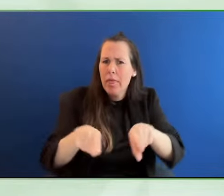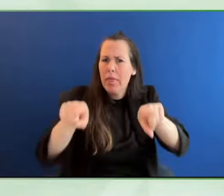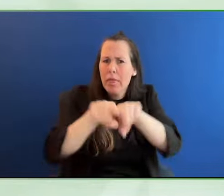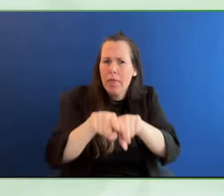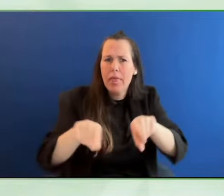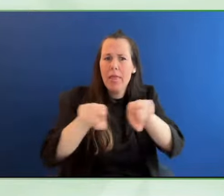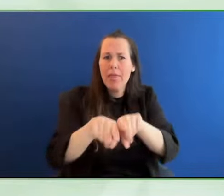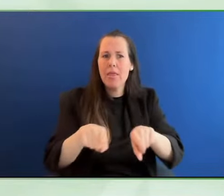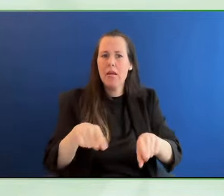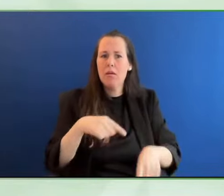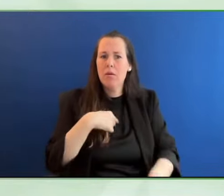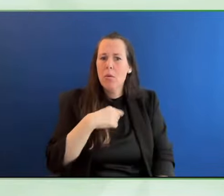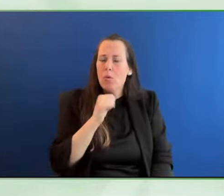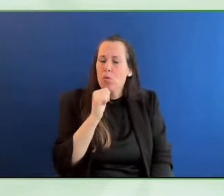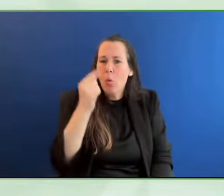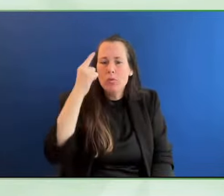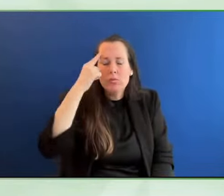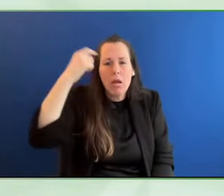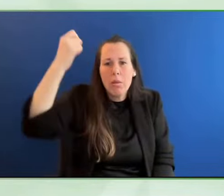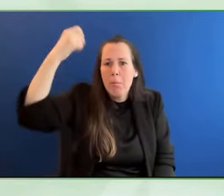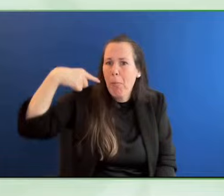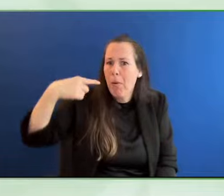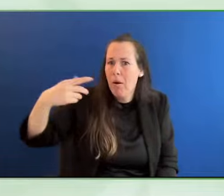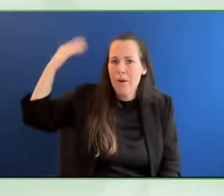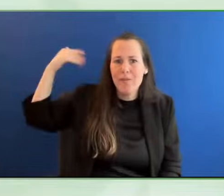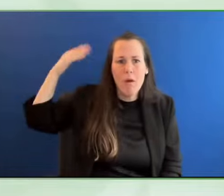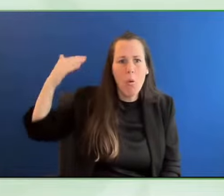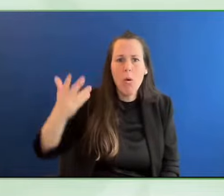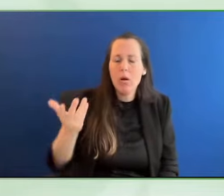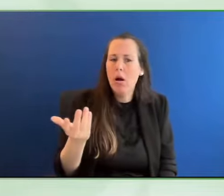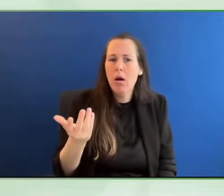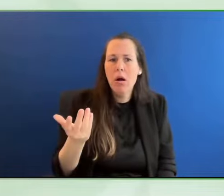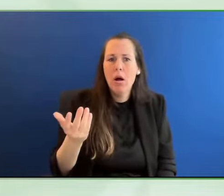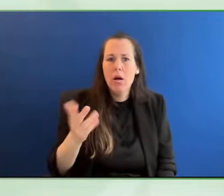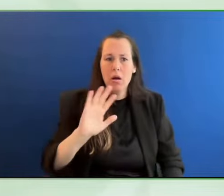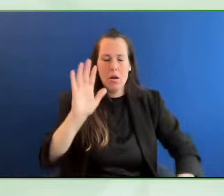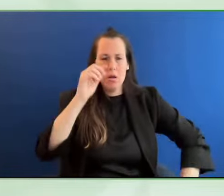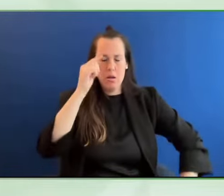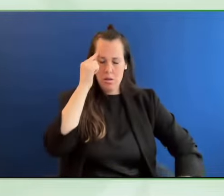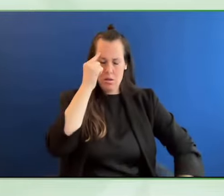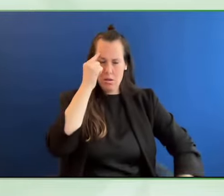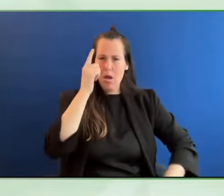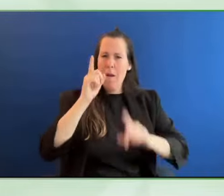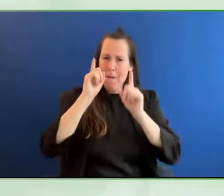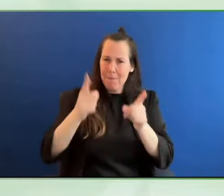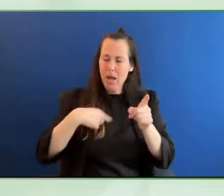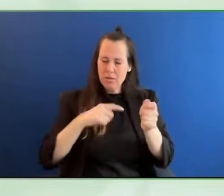Think about the words you are using, the skills you are looking for and analyse that.